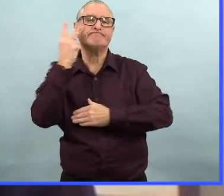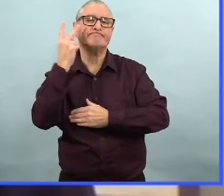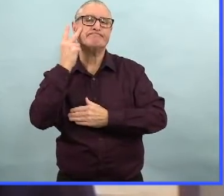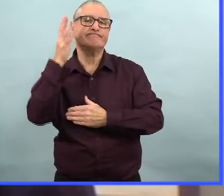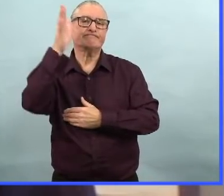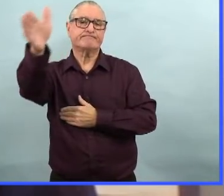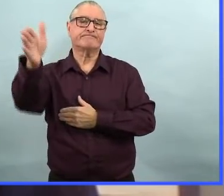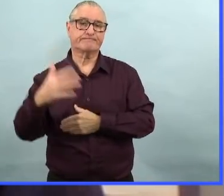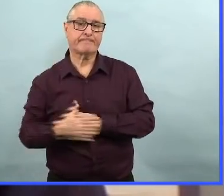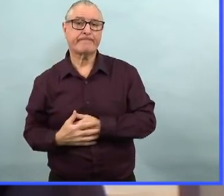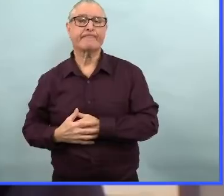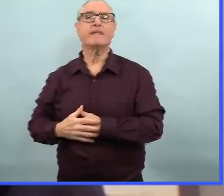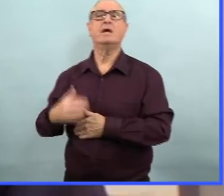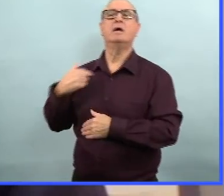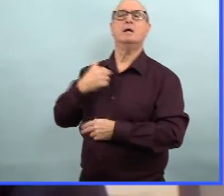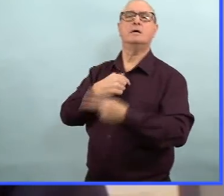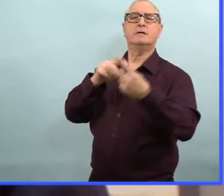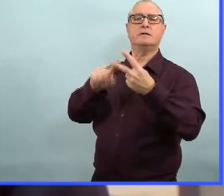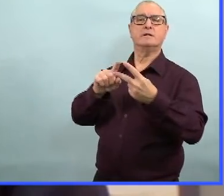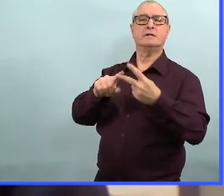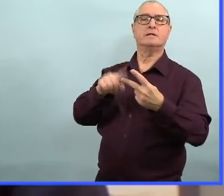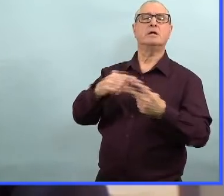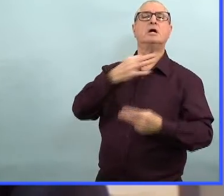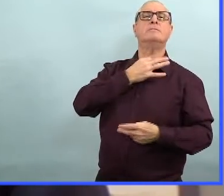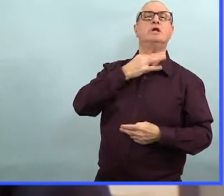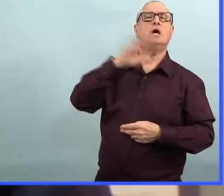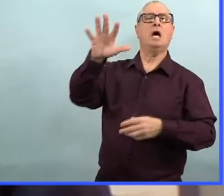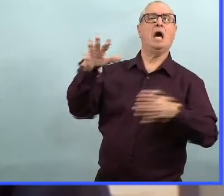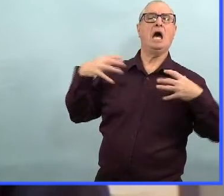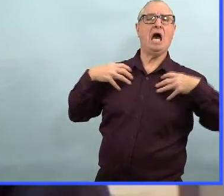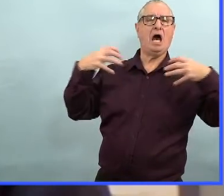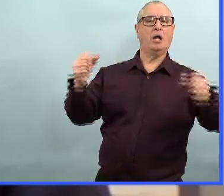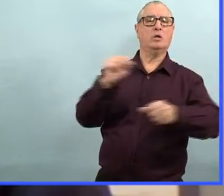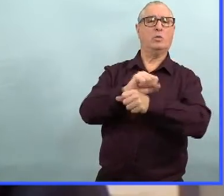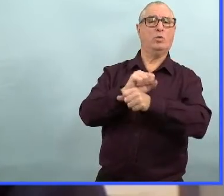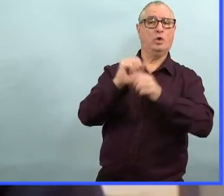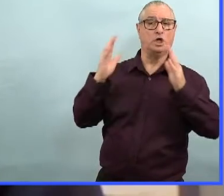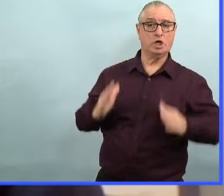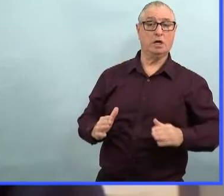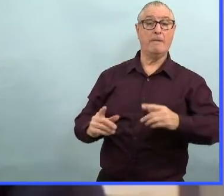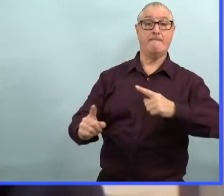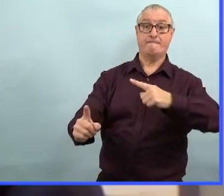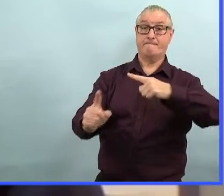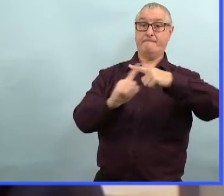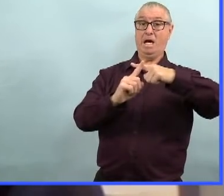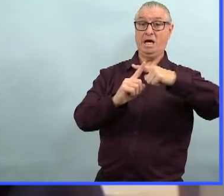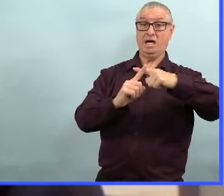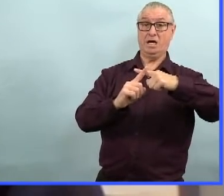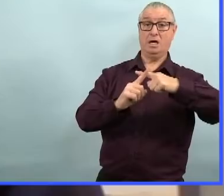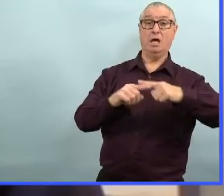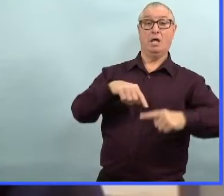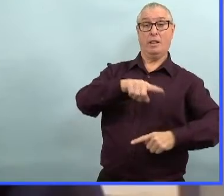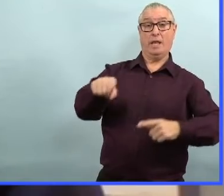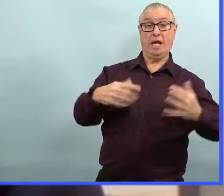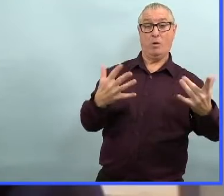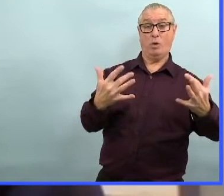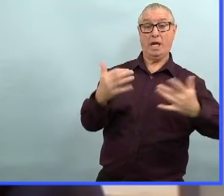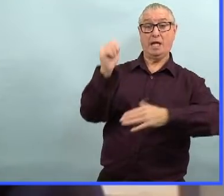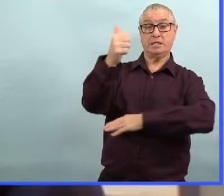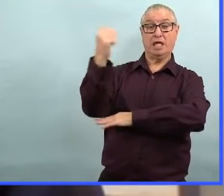back to work is that being considered and what has to be done maybe before that